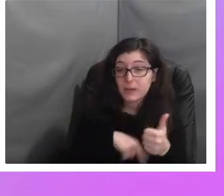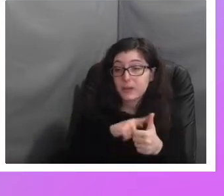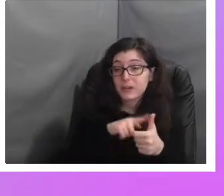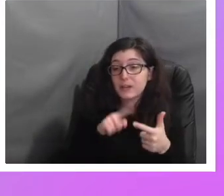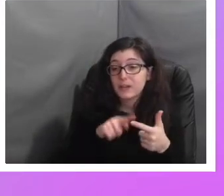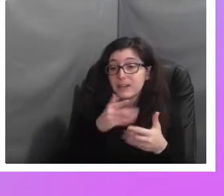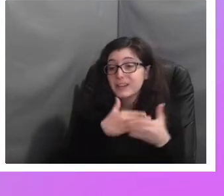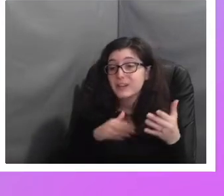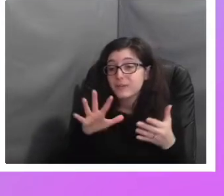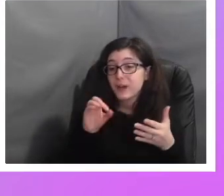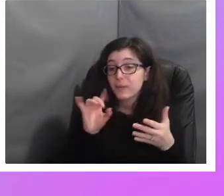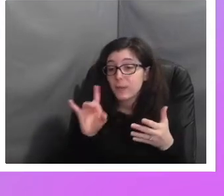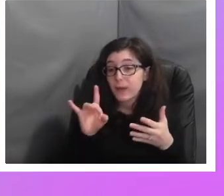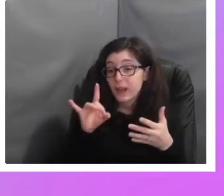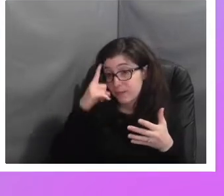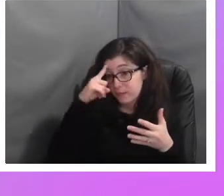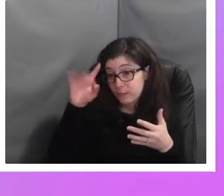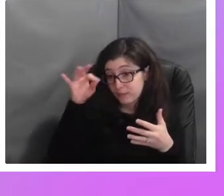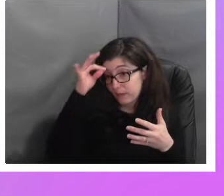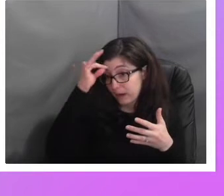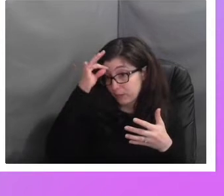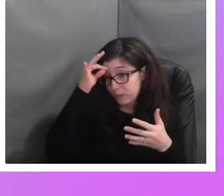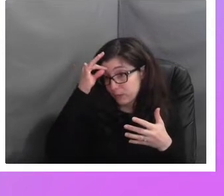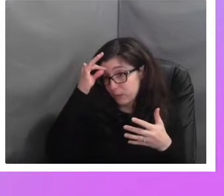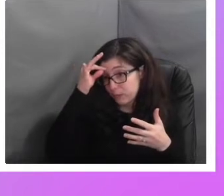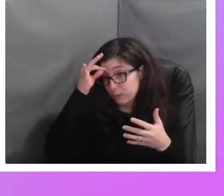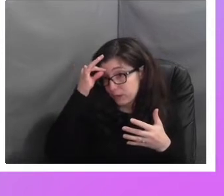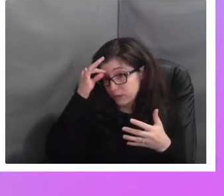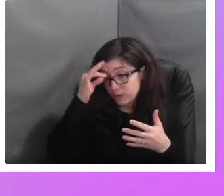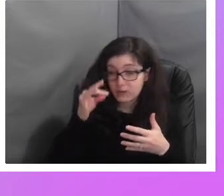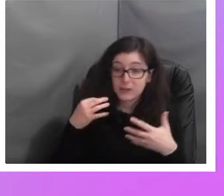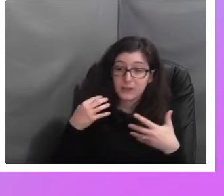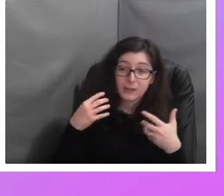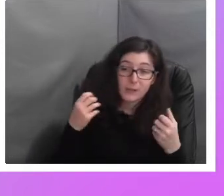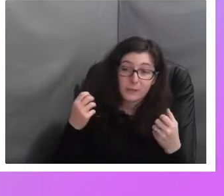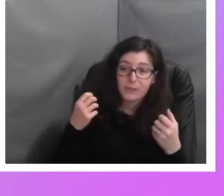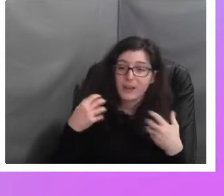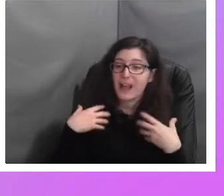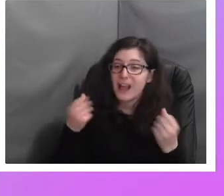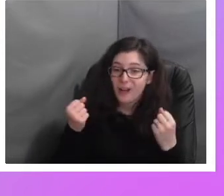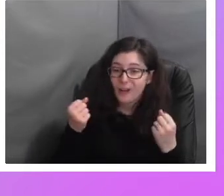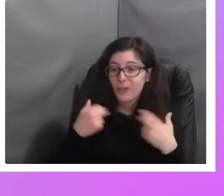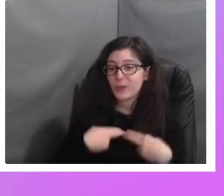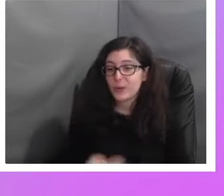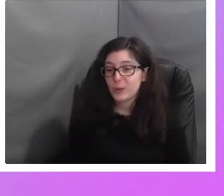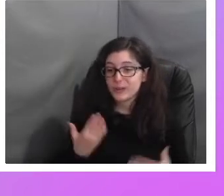that applies directly to federal governments, including the Department of Health and Human Services, including the Department of Education,